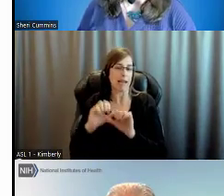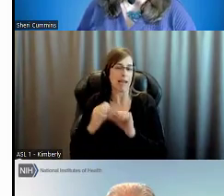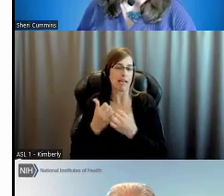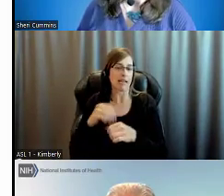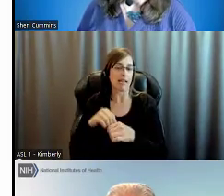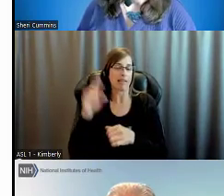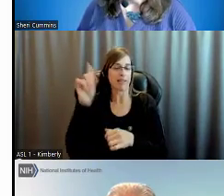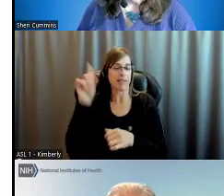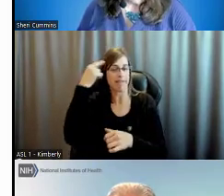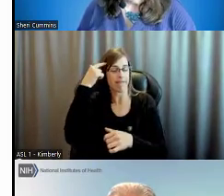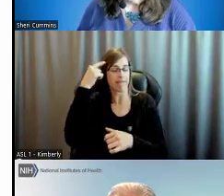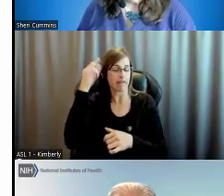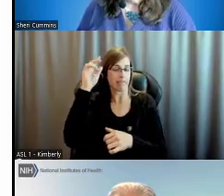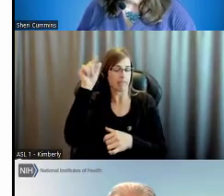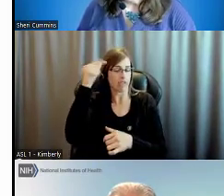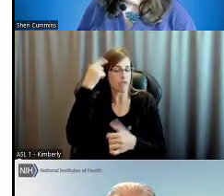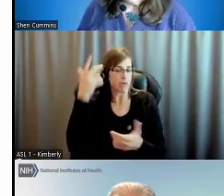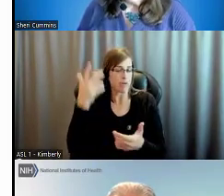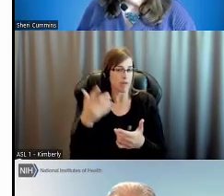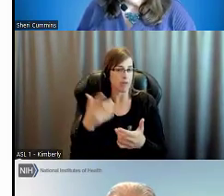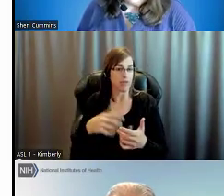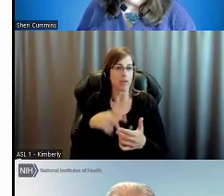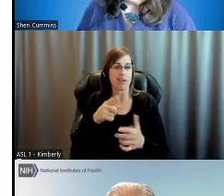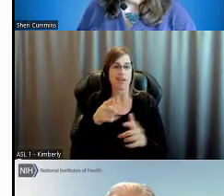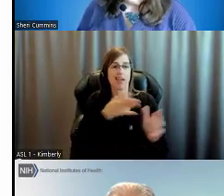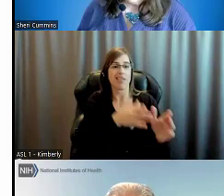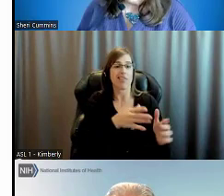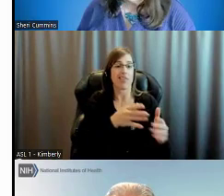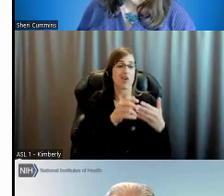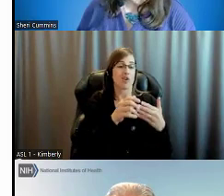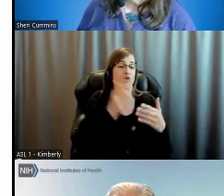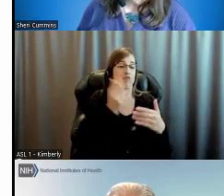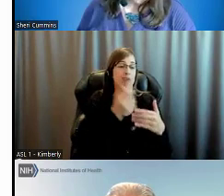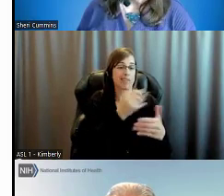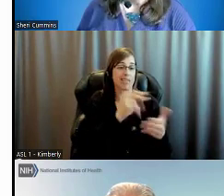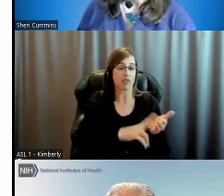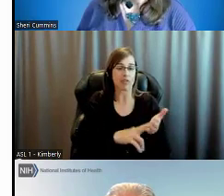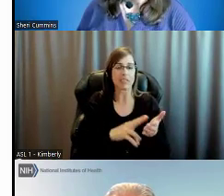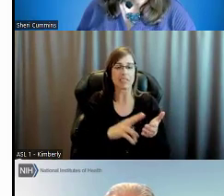The NIH Guide for Grants and Contracts is specific to NIH and some of the partners that we service, as well,